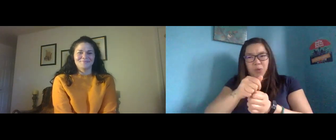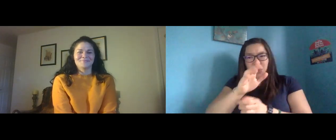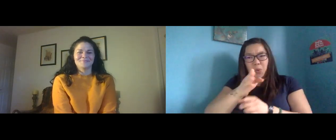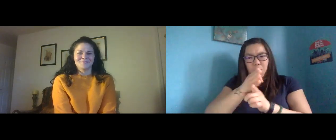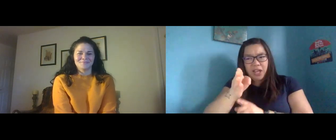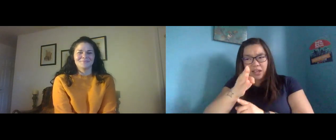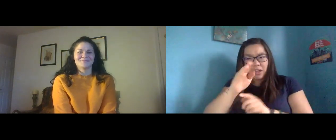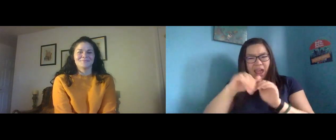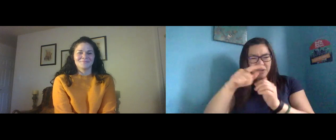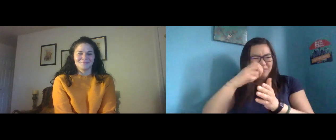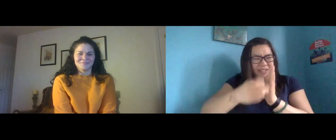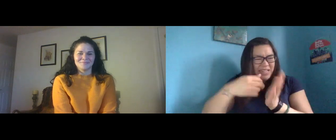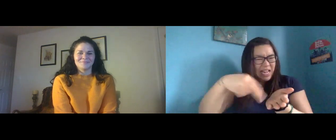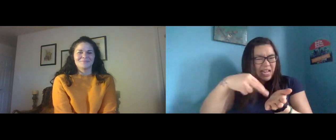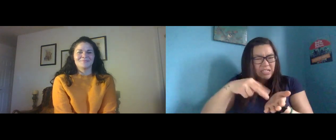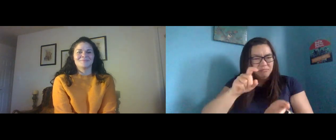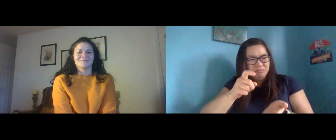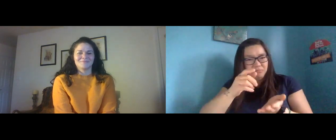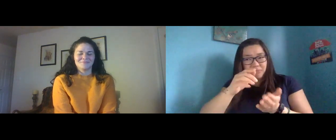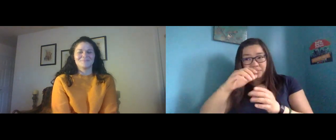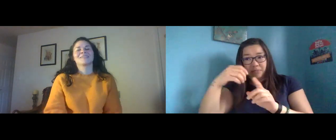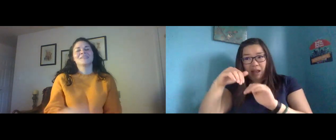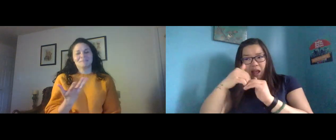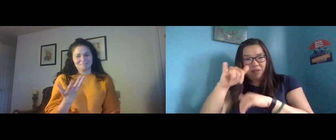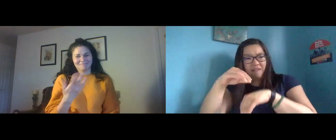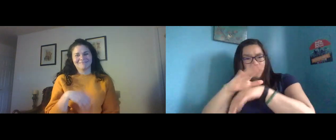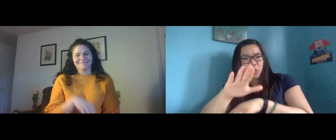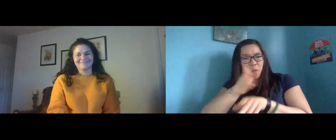How did that help you with your career--how did you get into dance and how has that influenced your work?